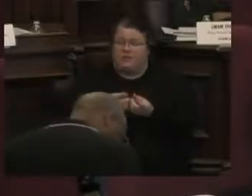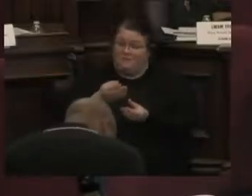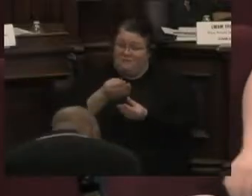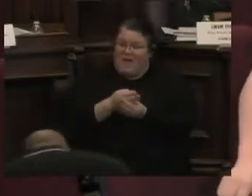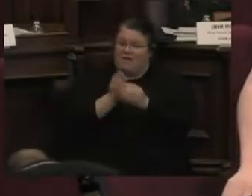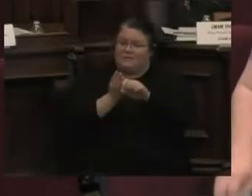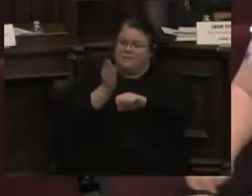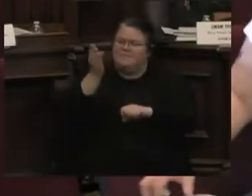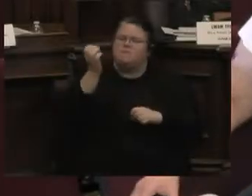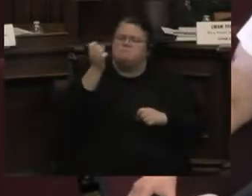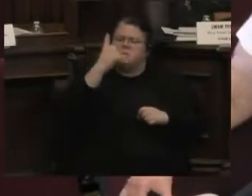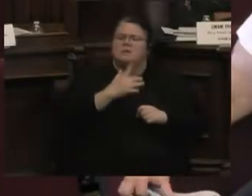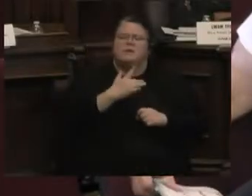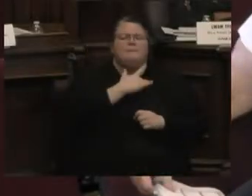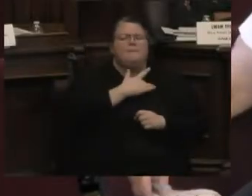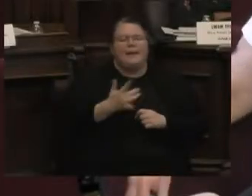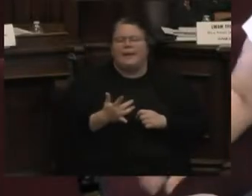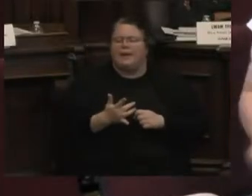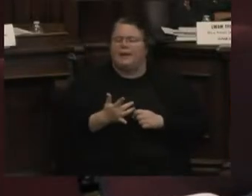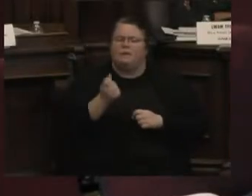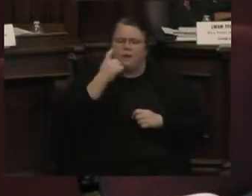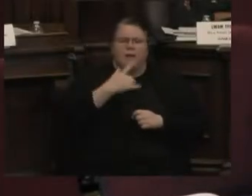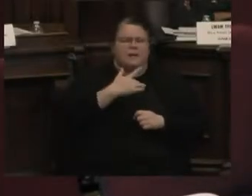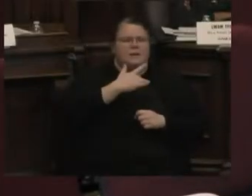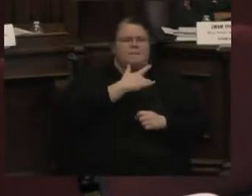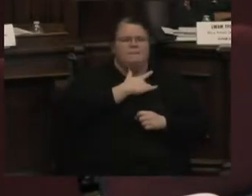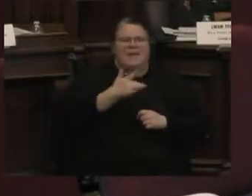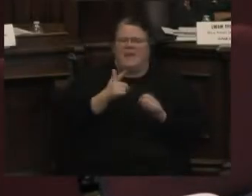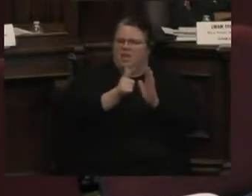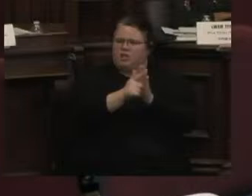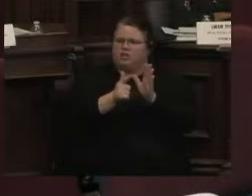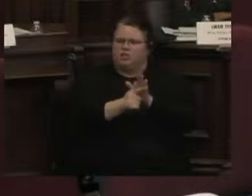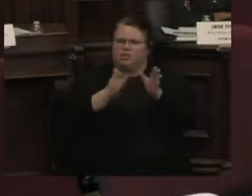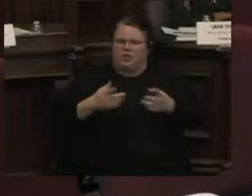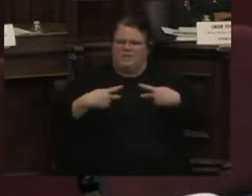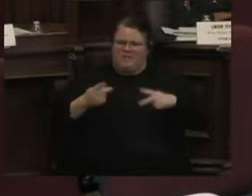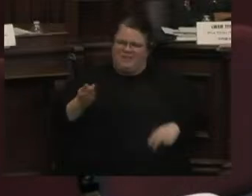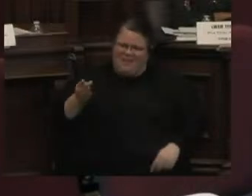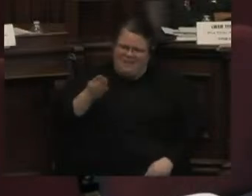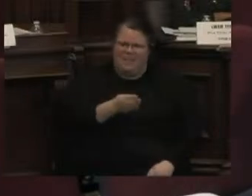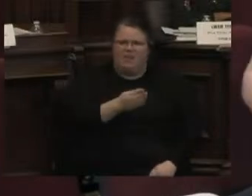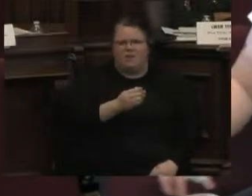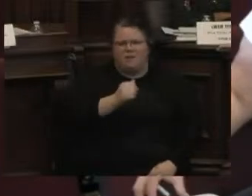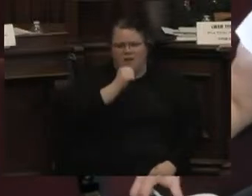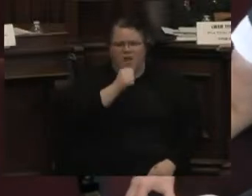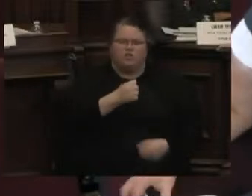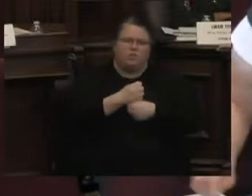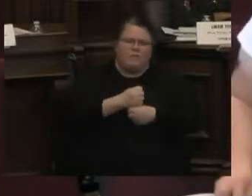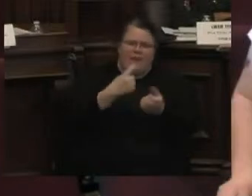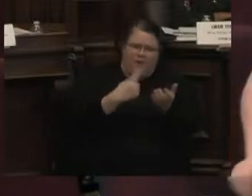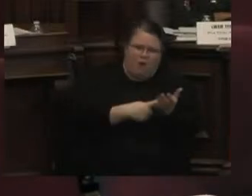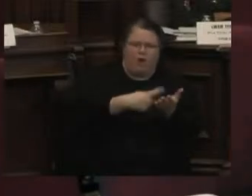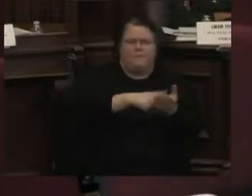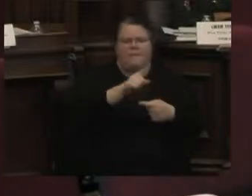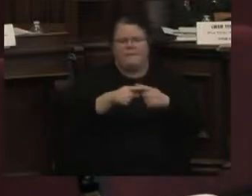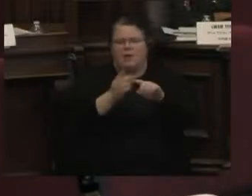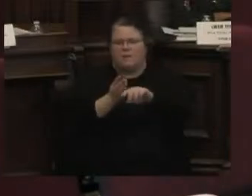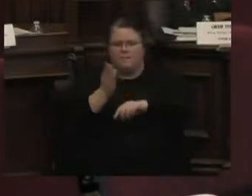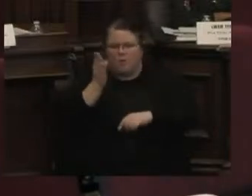appellate Division are filed and submitted. There typically